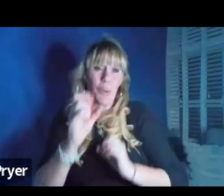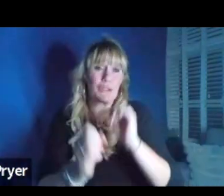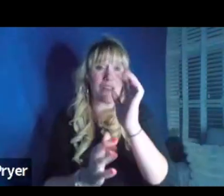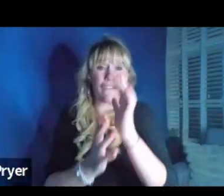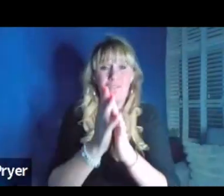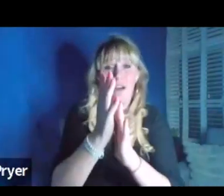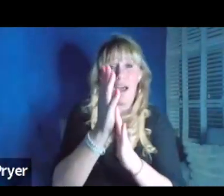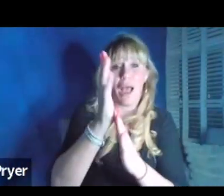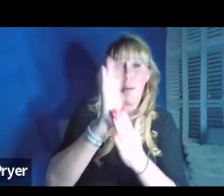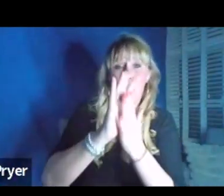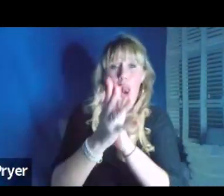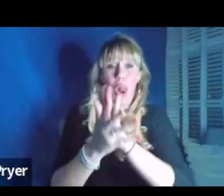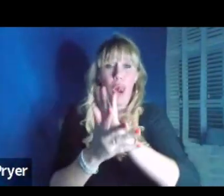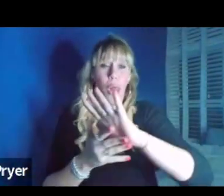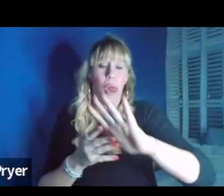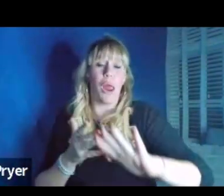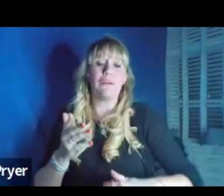we watch the fire glow